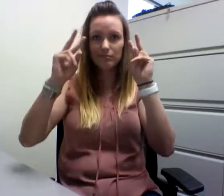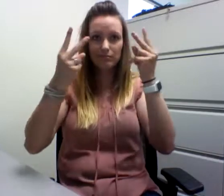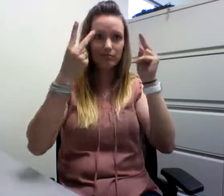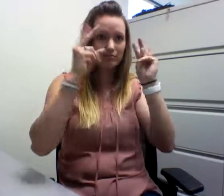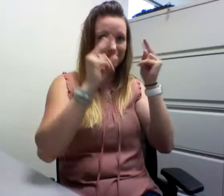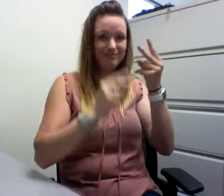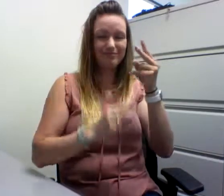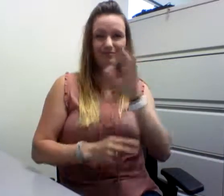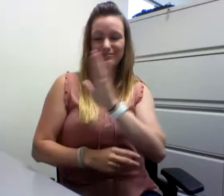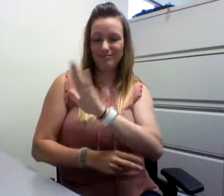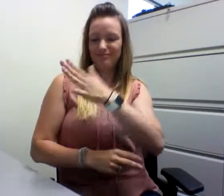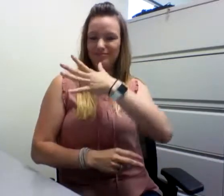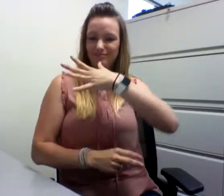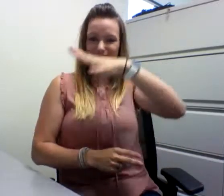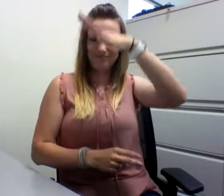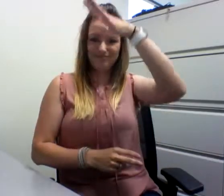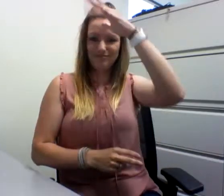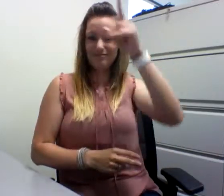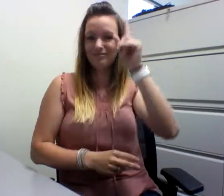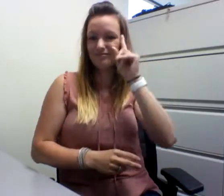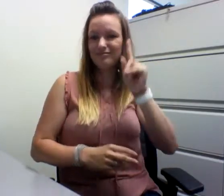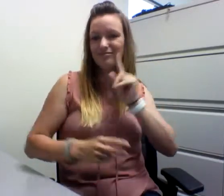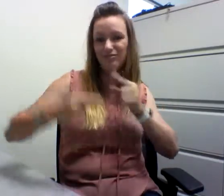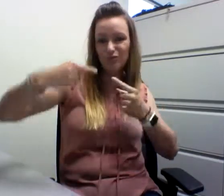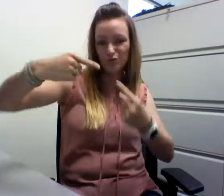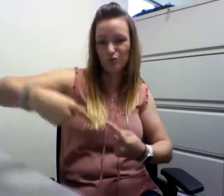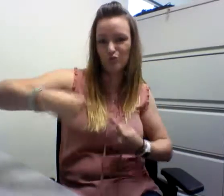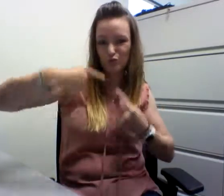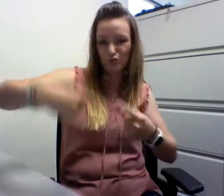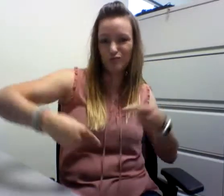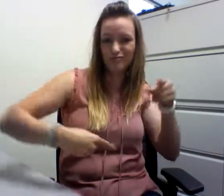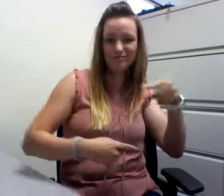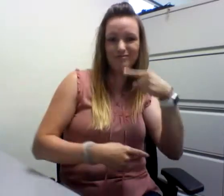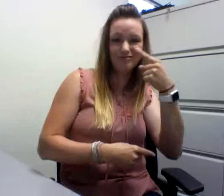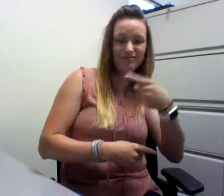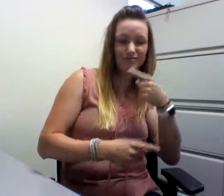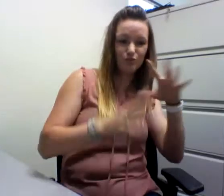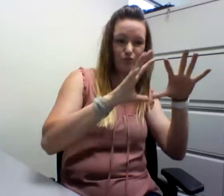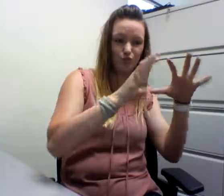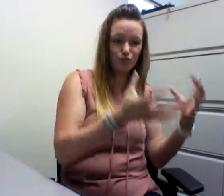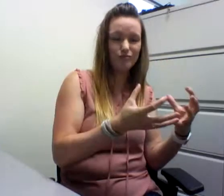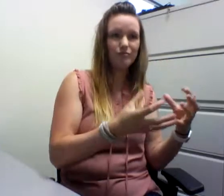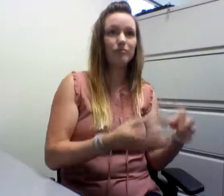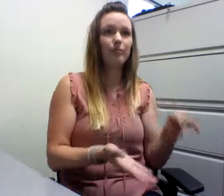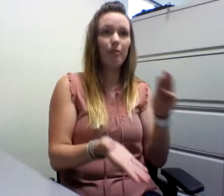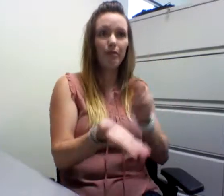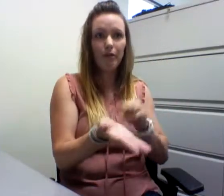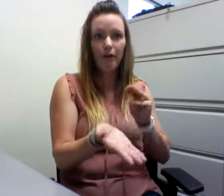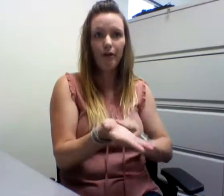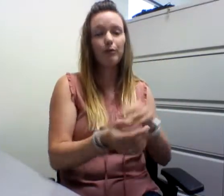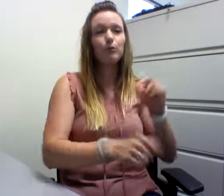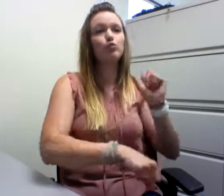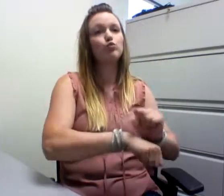They see misunderstandings between their parents and hearing culture Deaf struggles in a hearing mainstream world